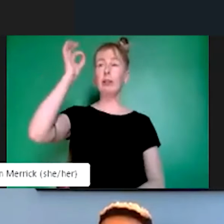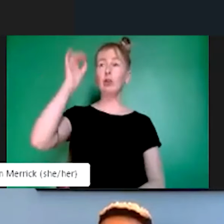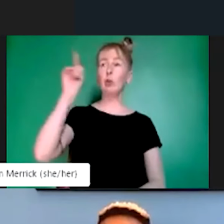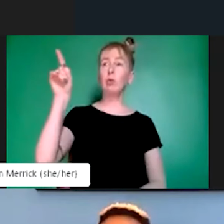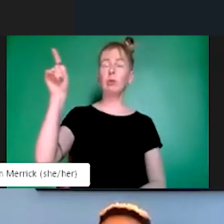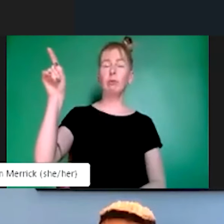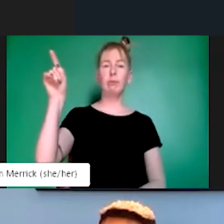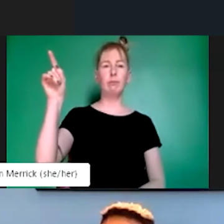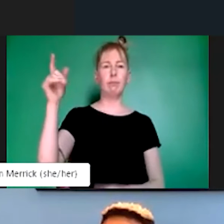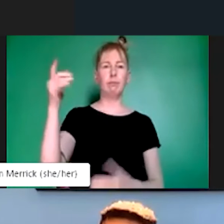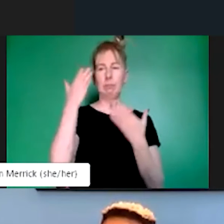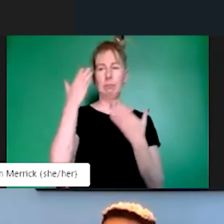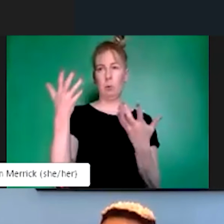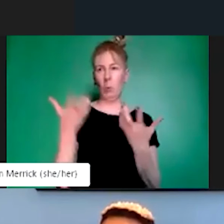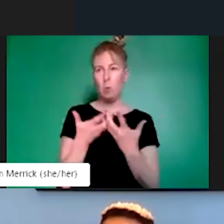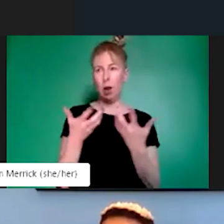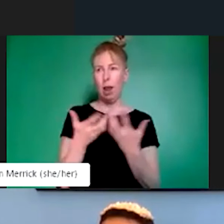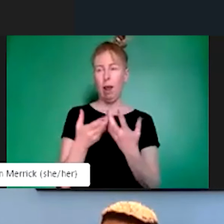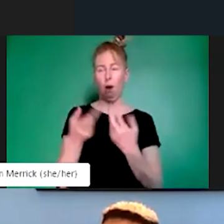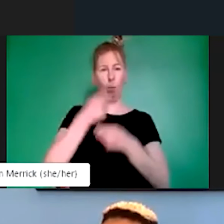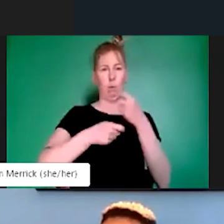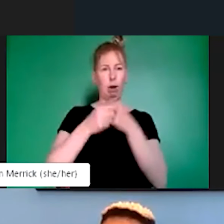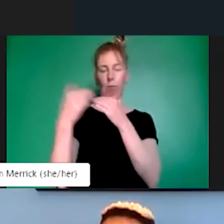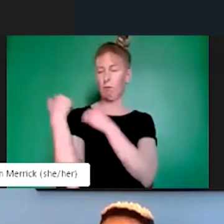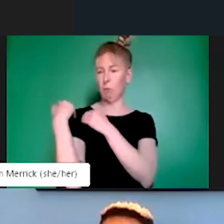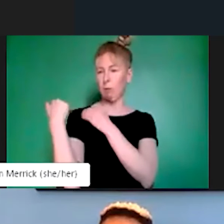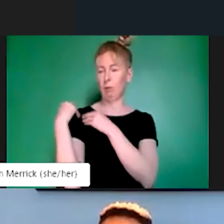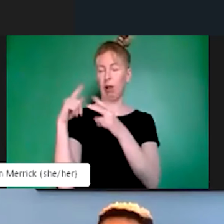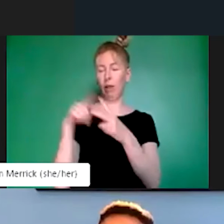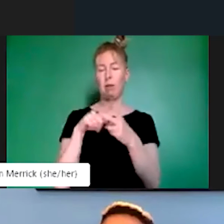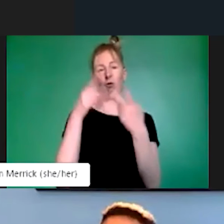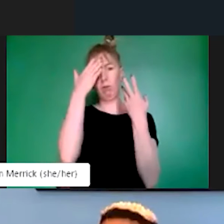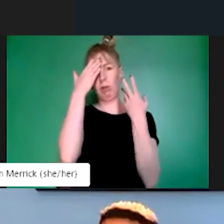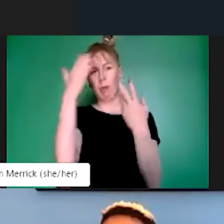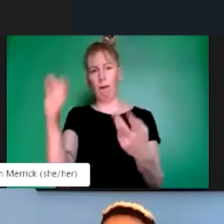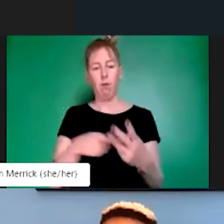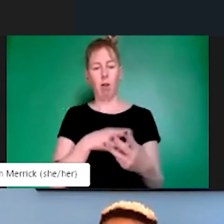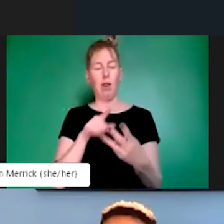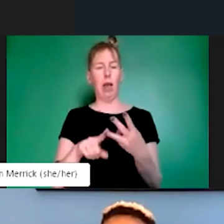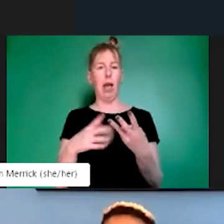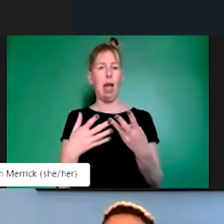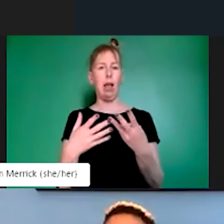be responsible, respectful and accountable. They are constantly asking people who